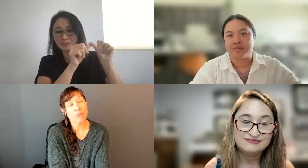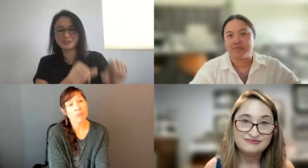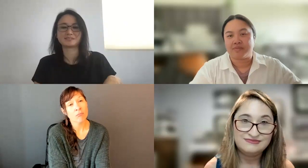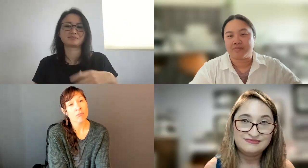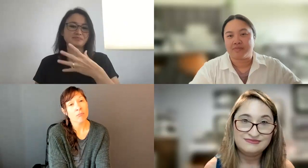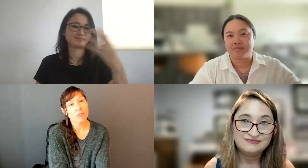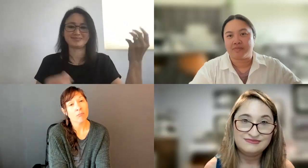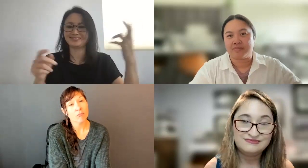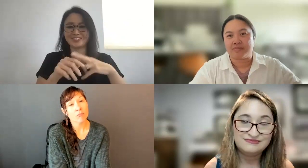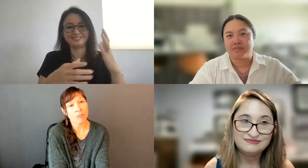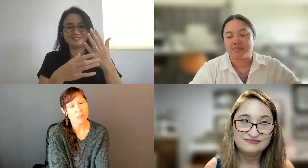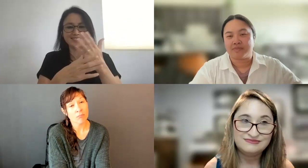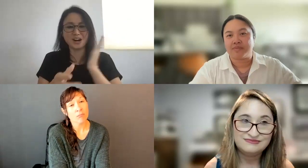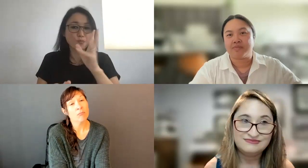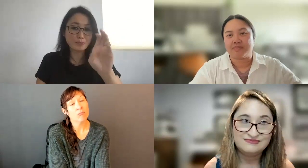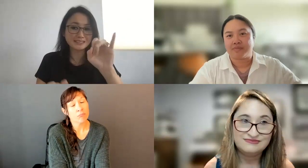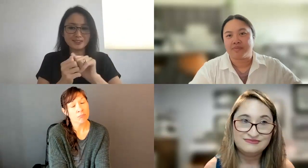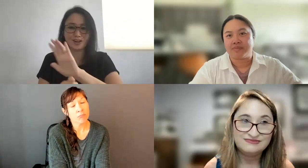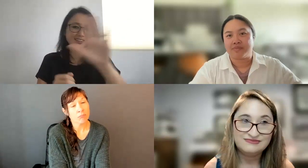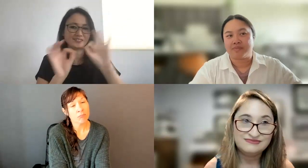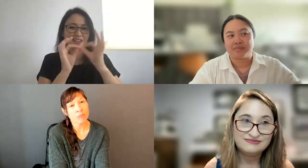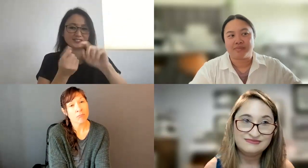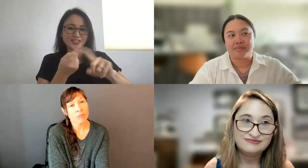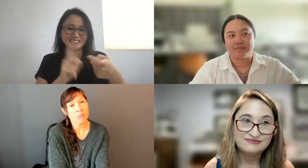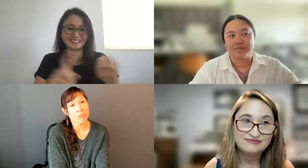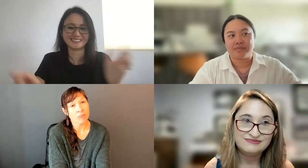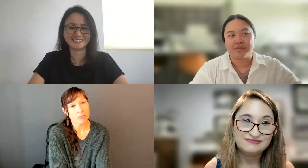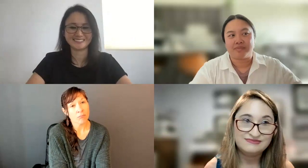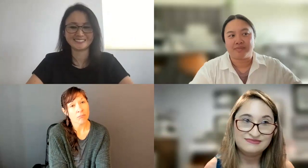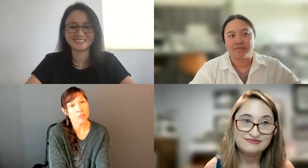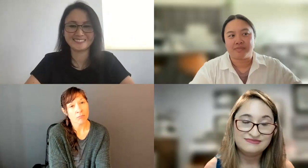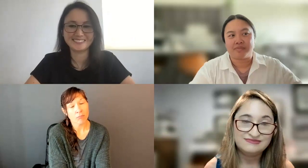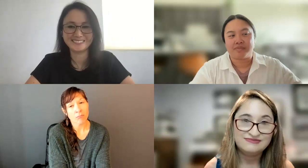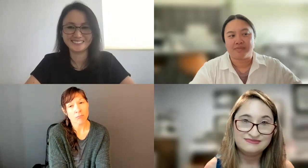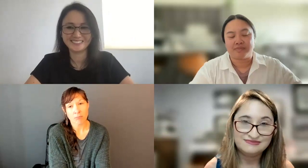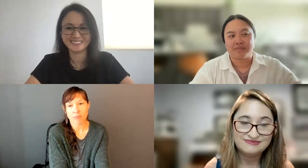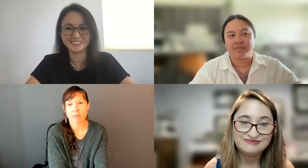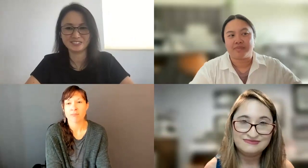So you can learn more about sustainability right there. And also, of course, our website with all our family and friends.